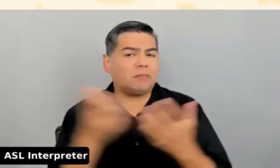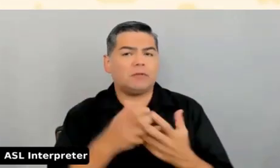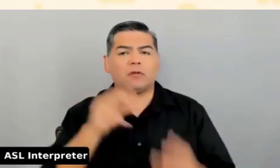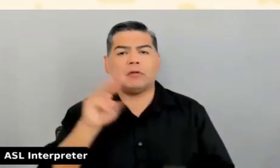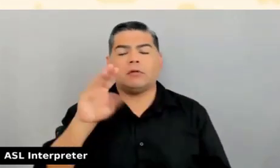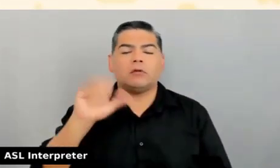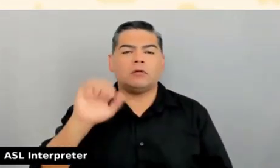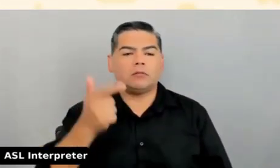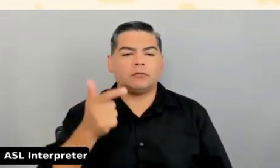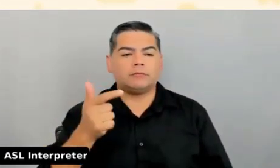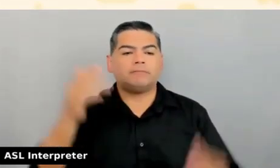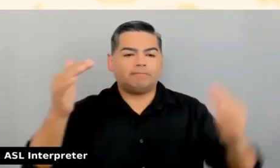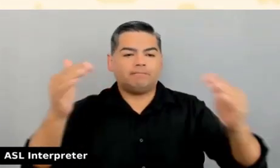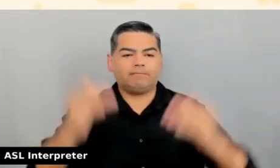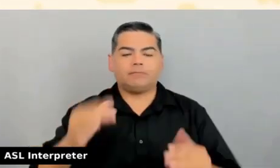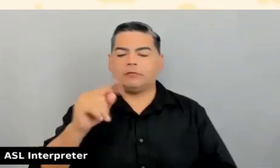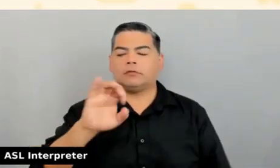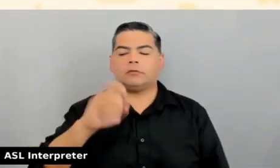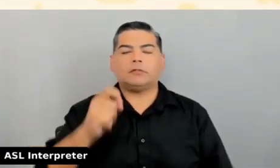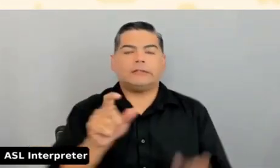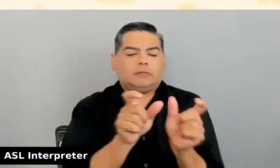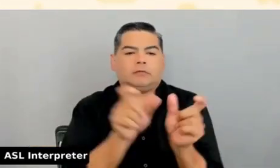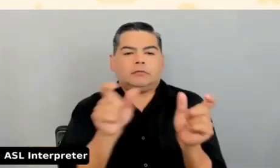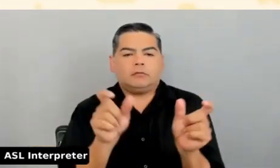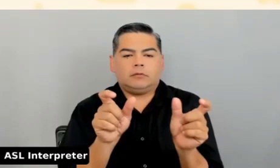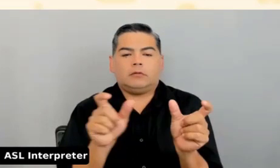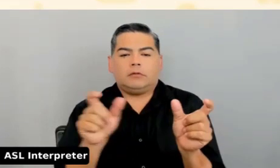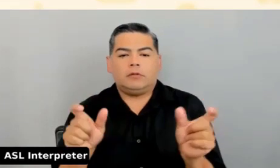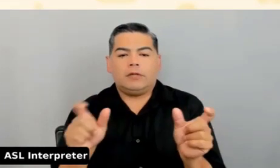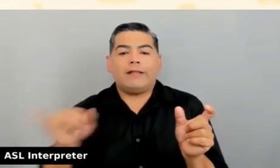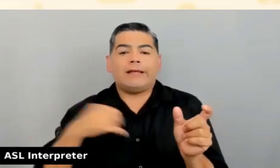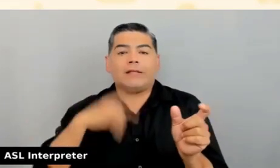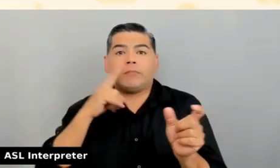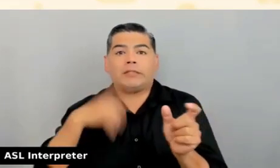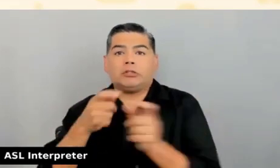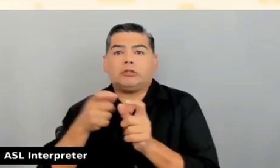Text spacing; Text spacing can be overridden to improve reading experience.